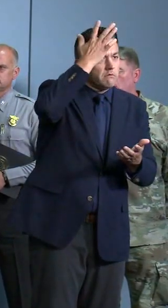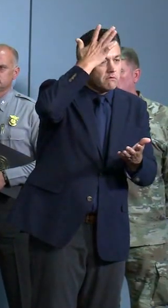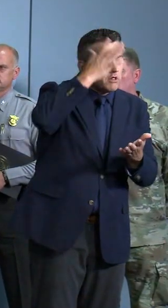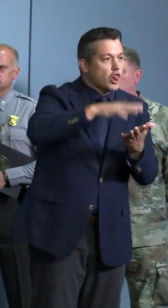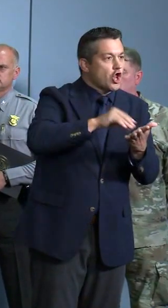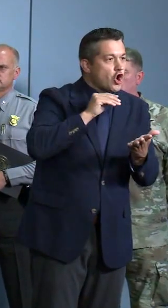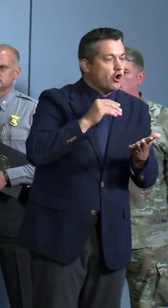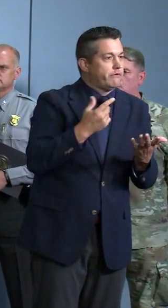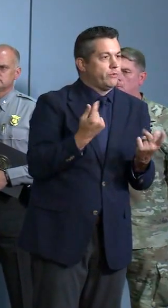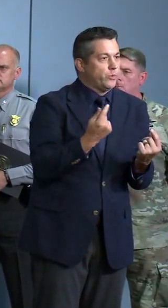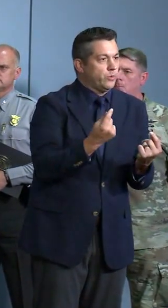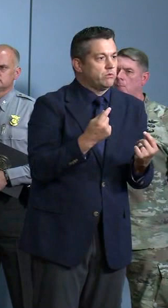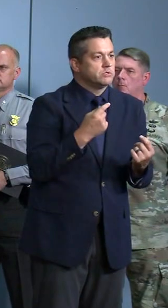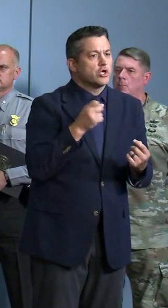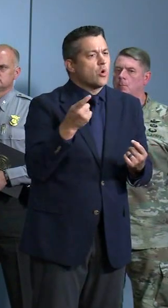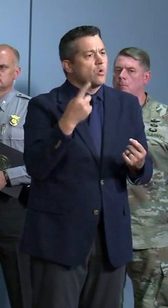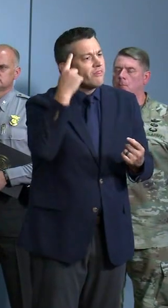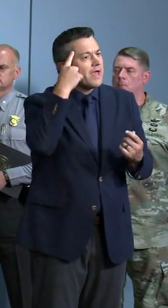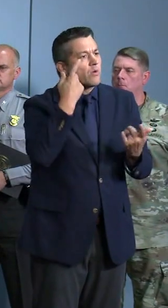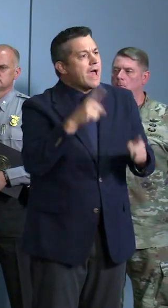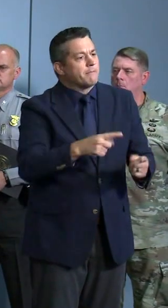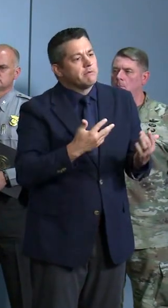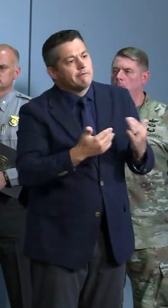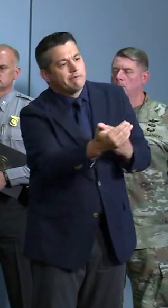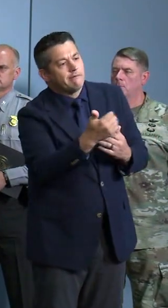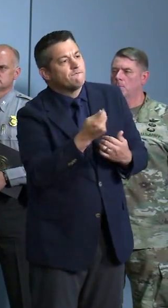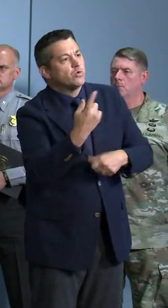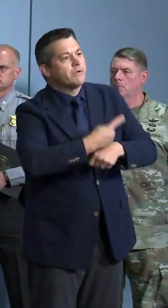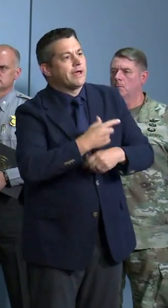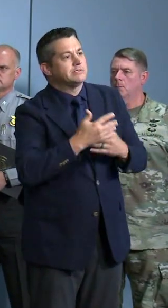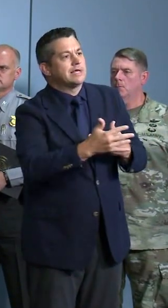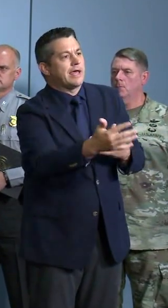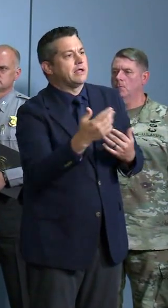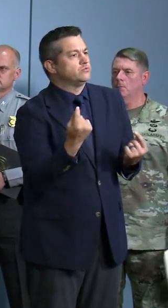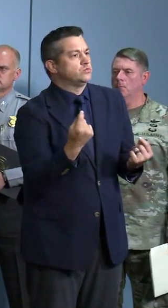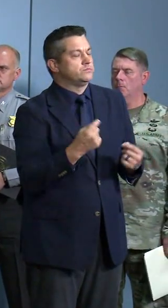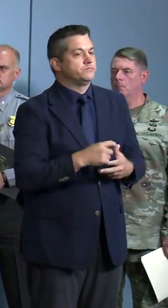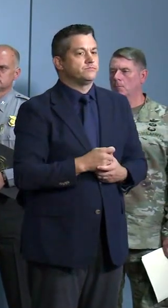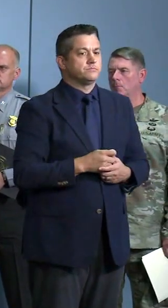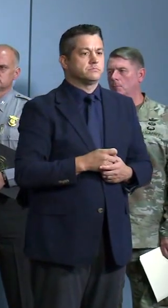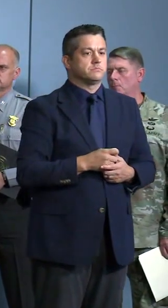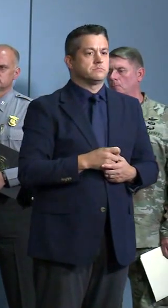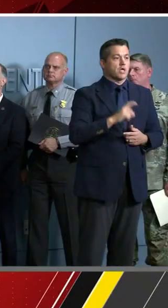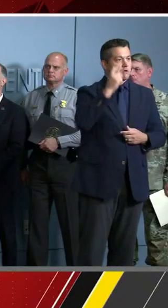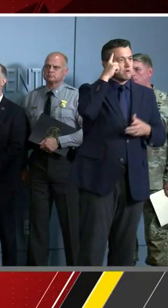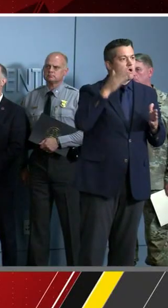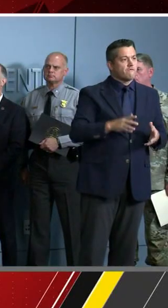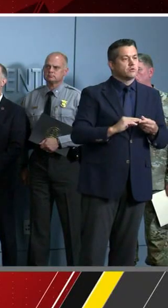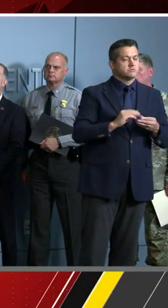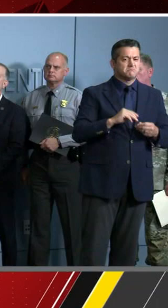flooding or anything else? Yeah,